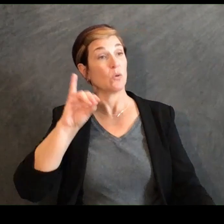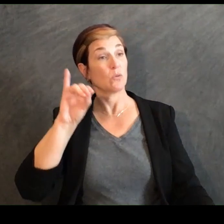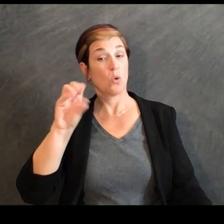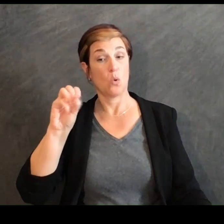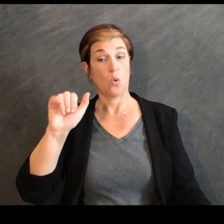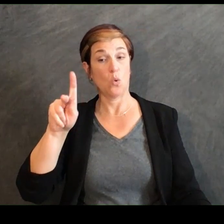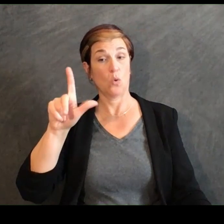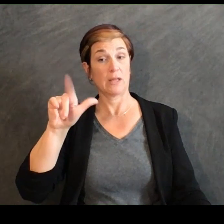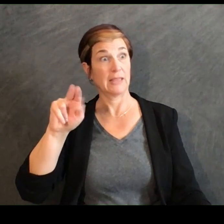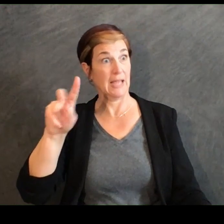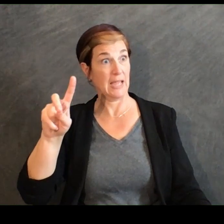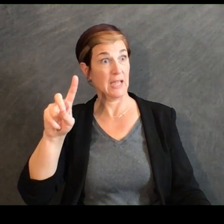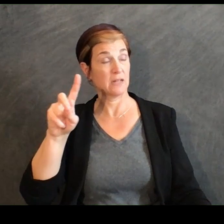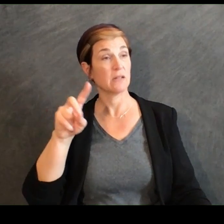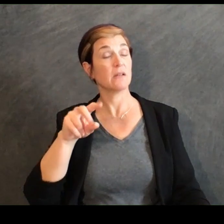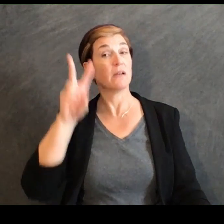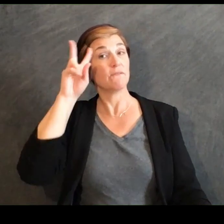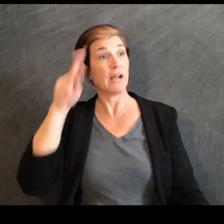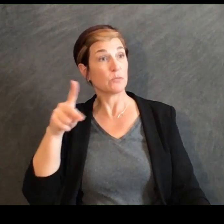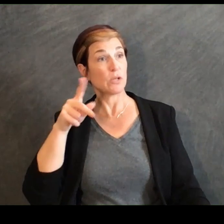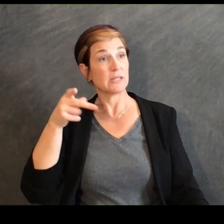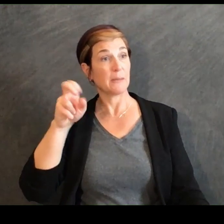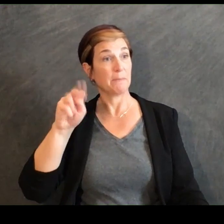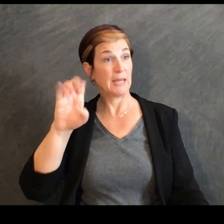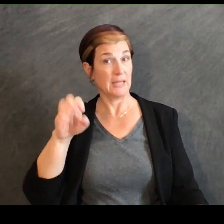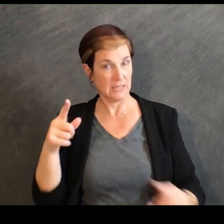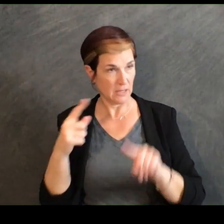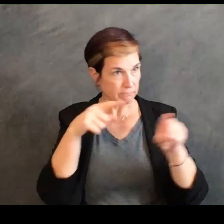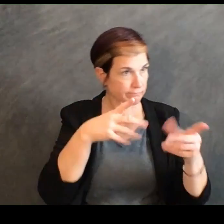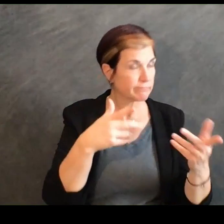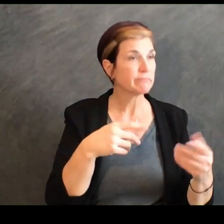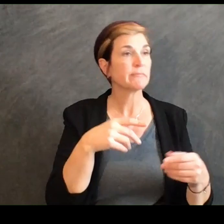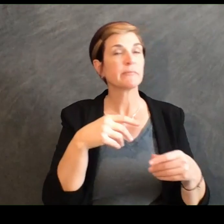president pence did a fantastic job with that we worked with UK we worked with